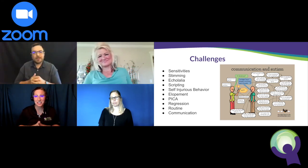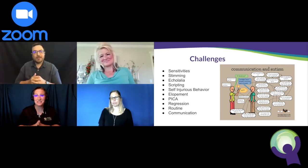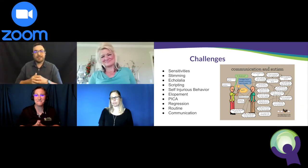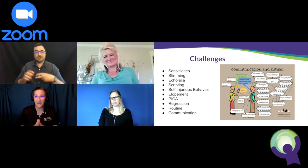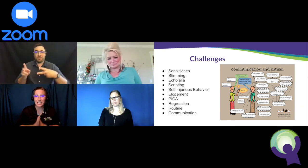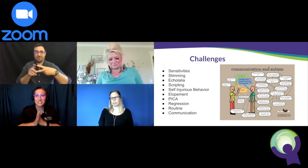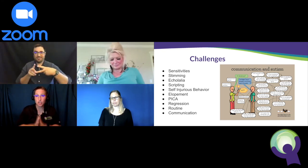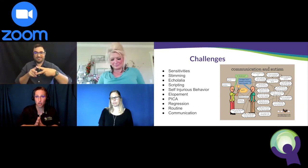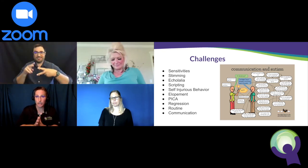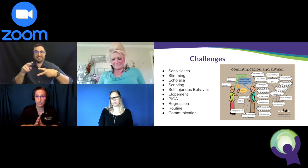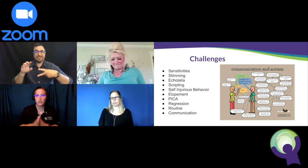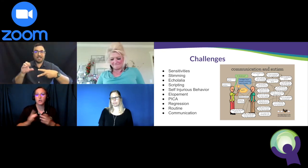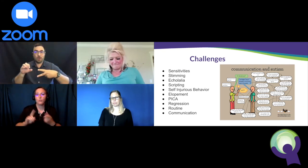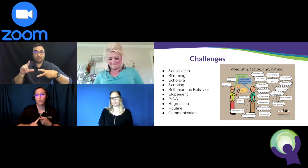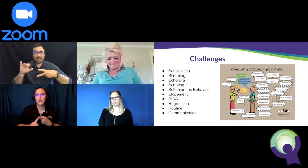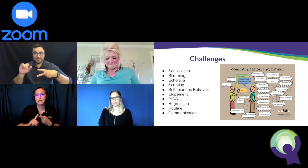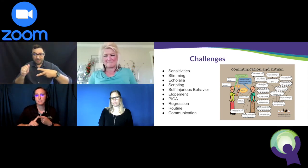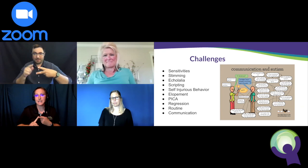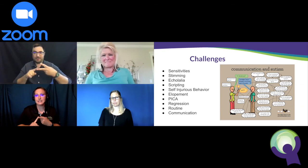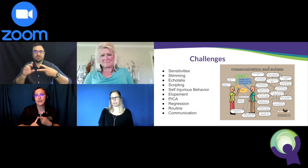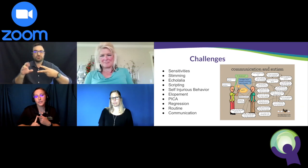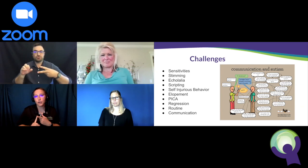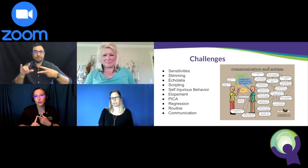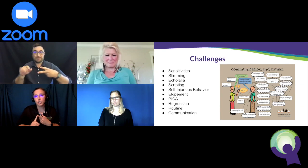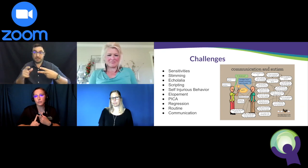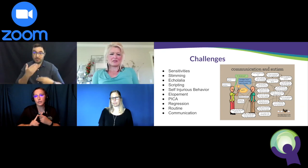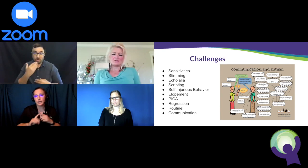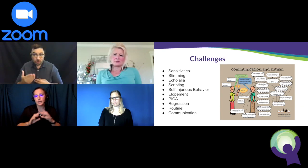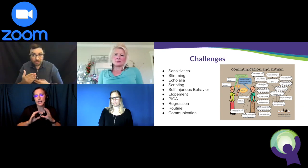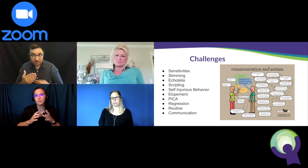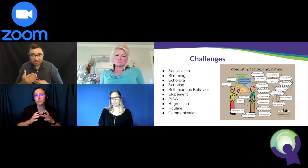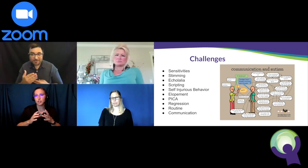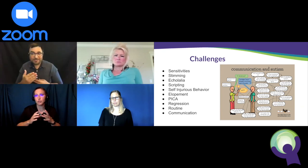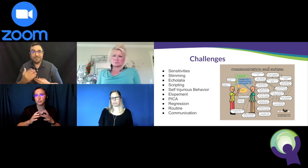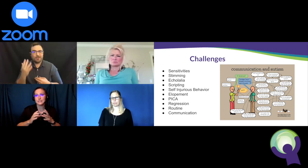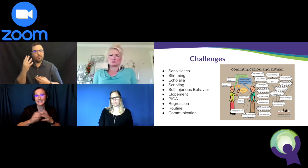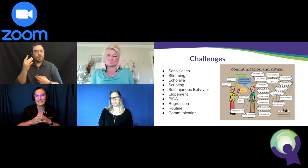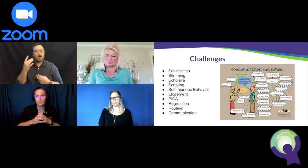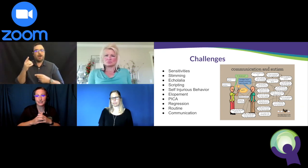actually very good. One, it means that they're able to take something that they've